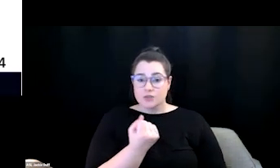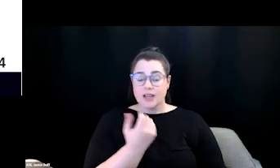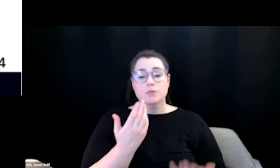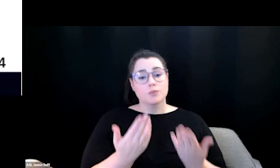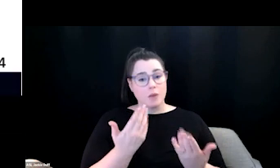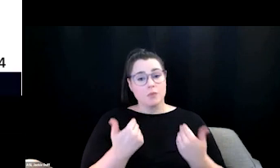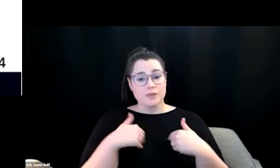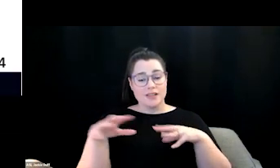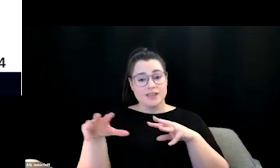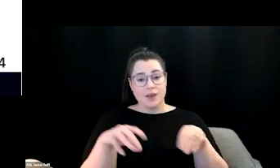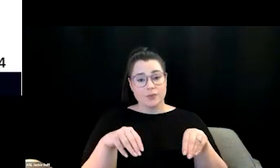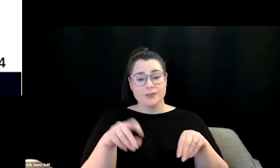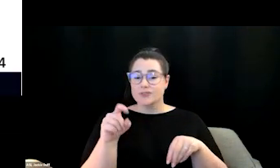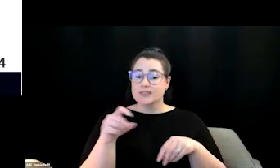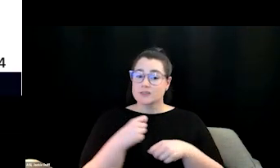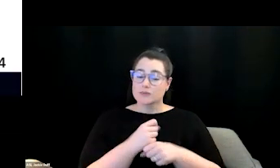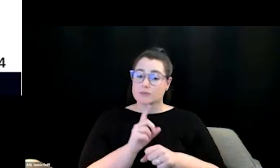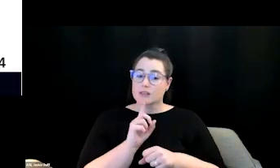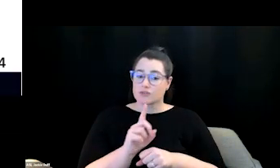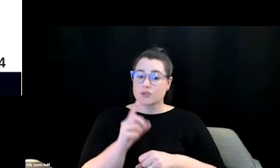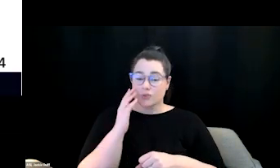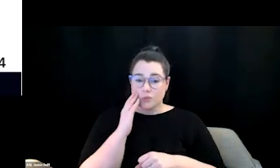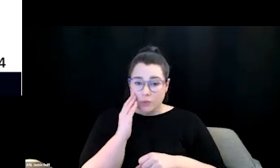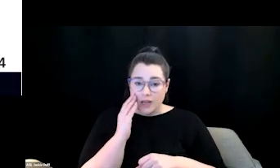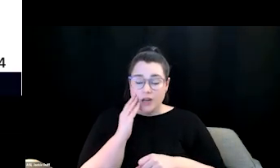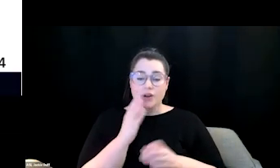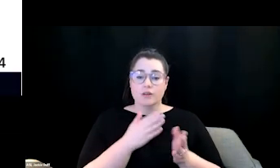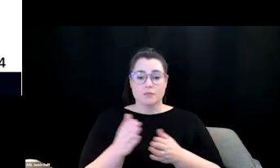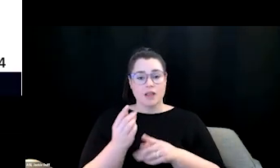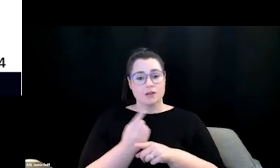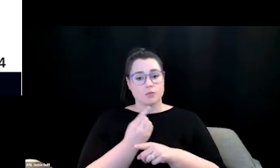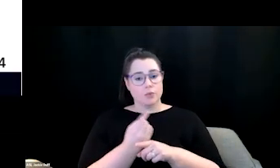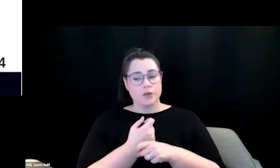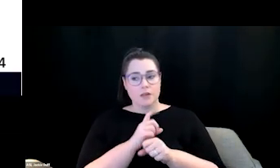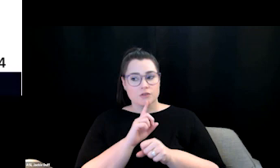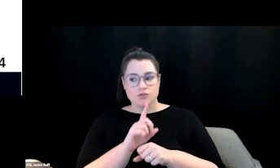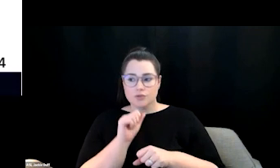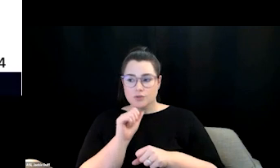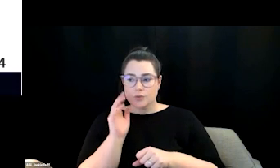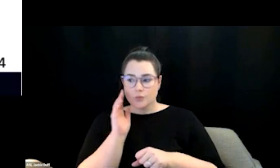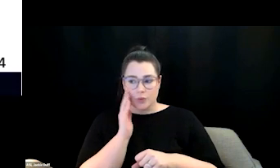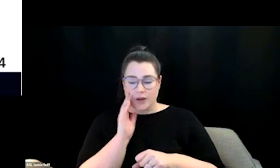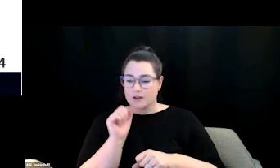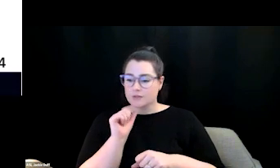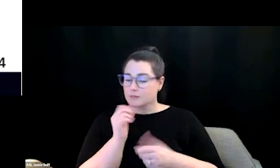And so you need to make sure and plan accordingly. And don't think you have all of Friday and Saturday to work on it. There might be a maintenance.